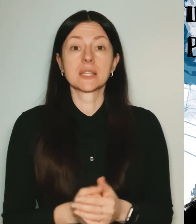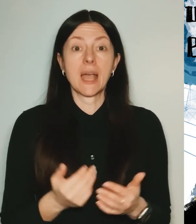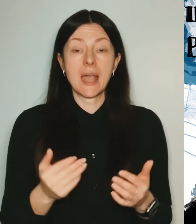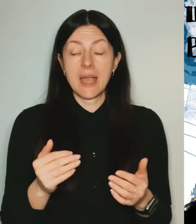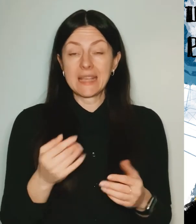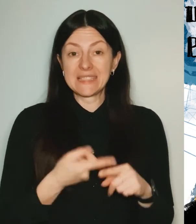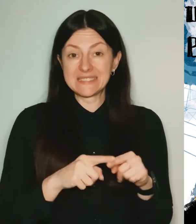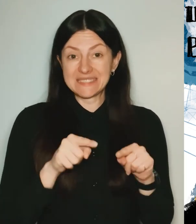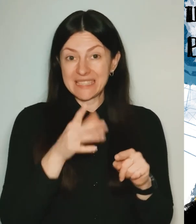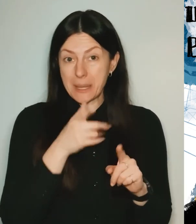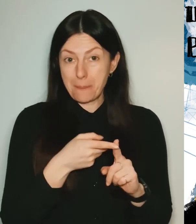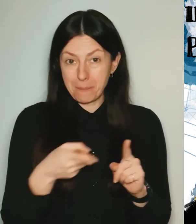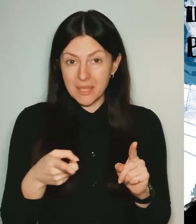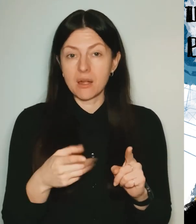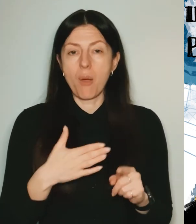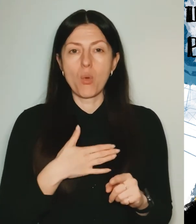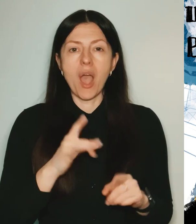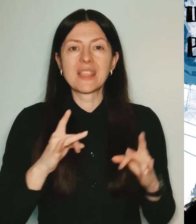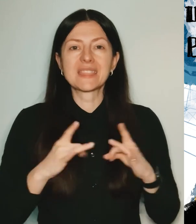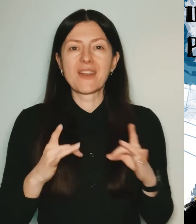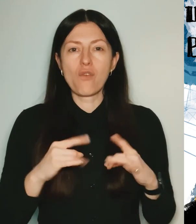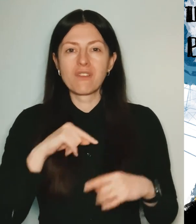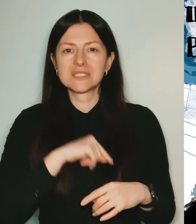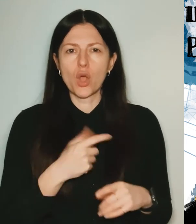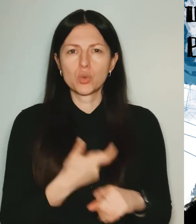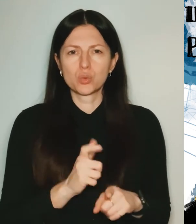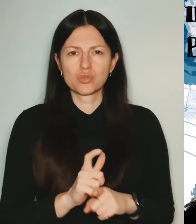And since that time my nervous system has been stressed out.